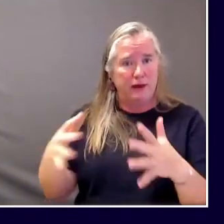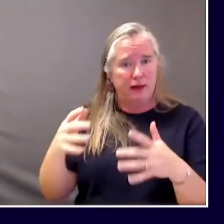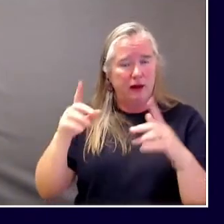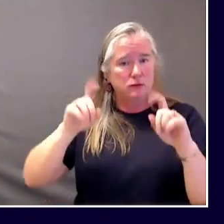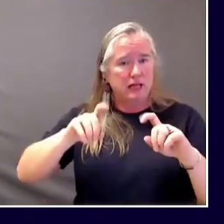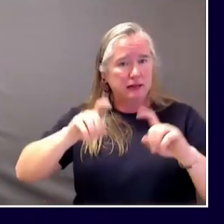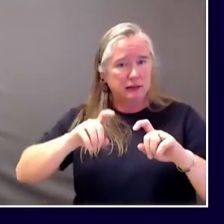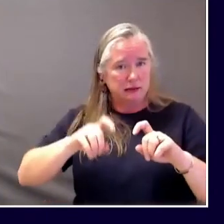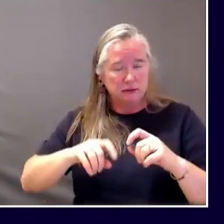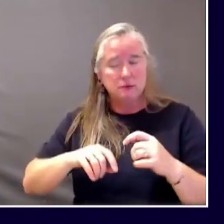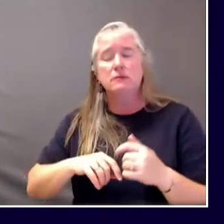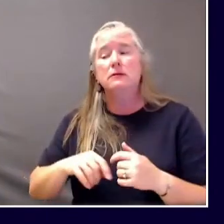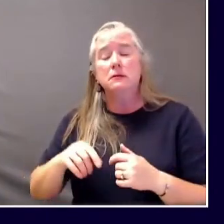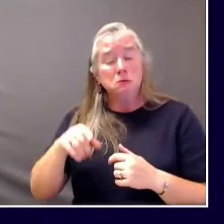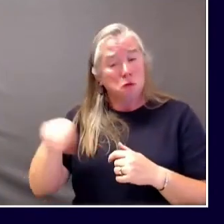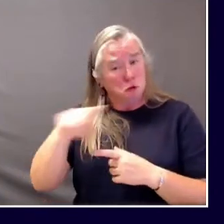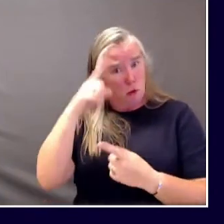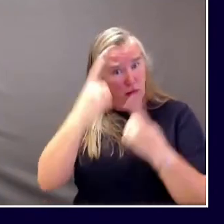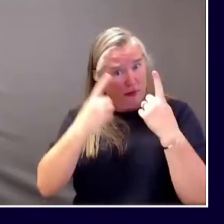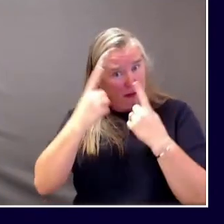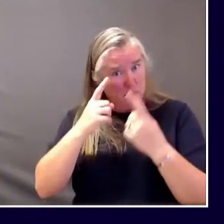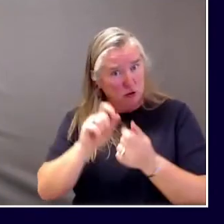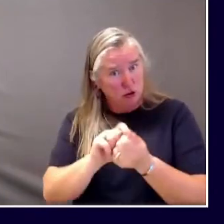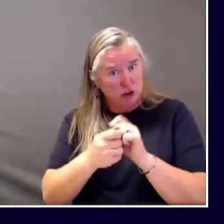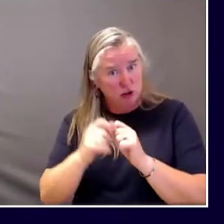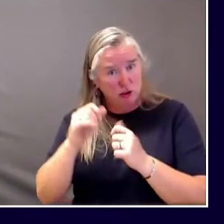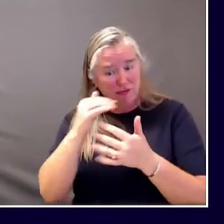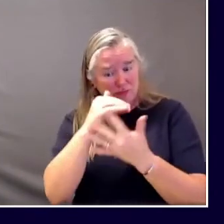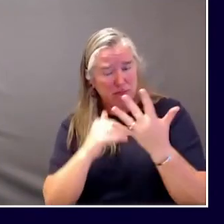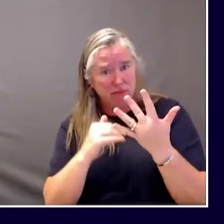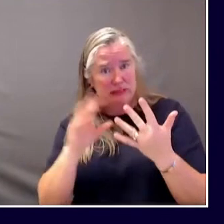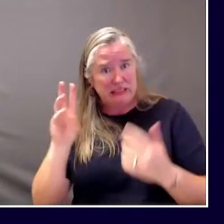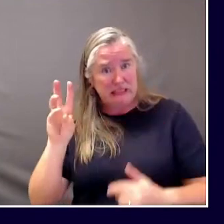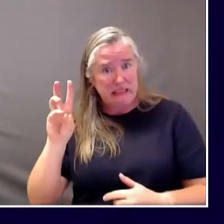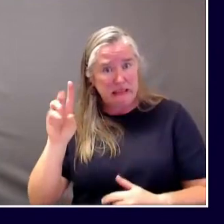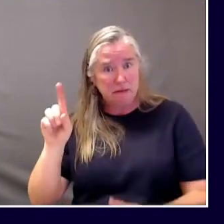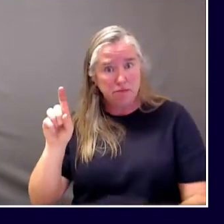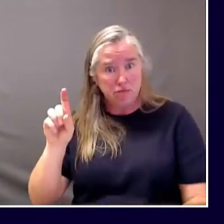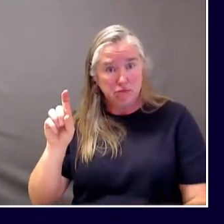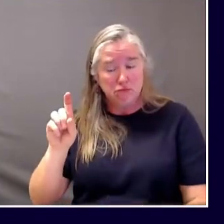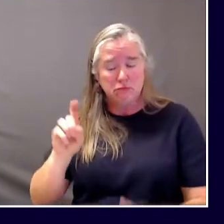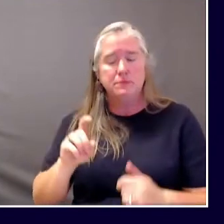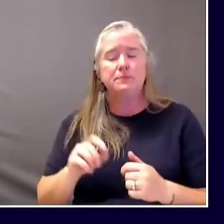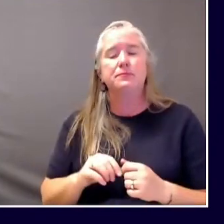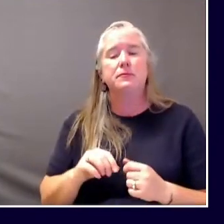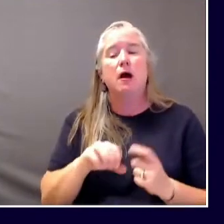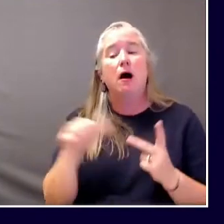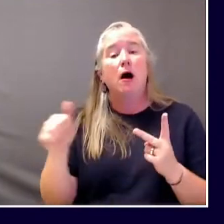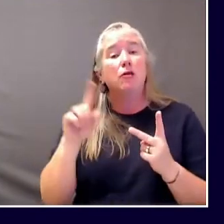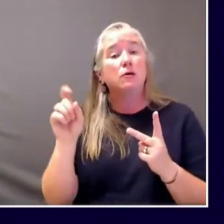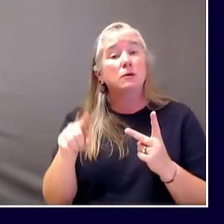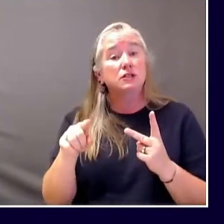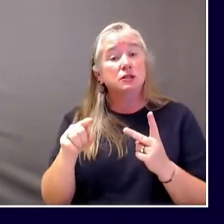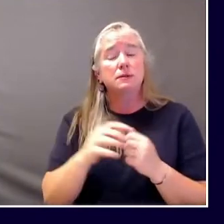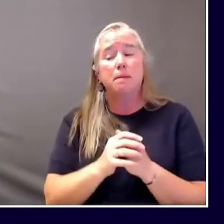negative tester quarantine